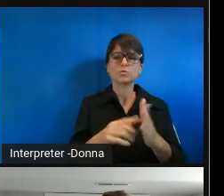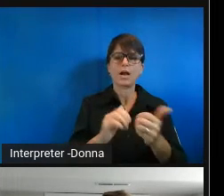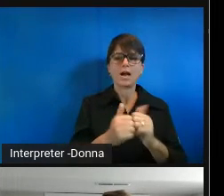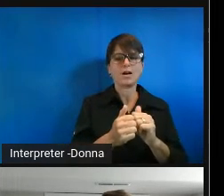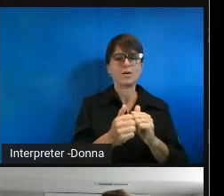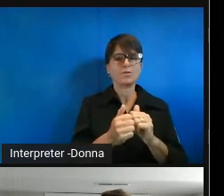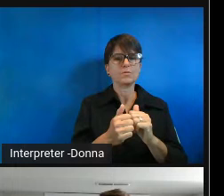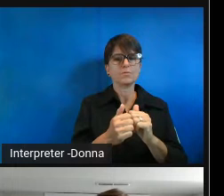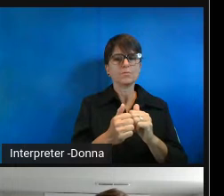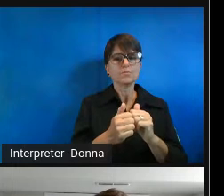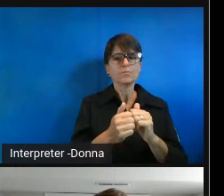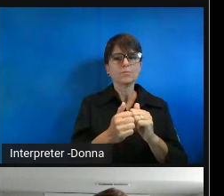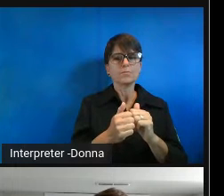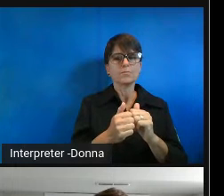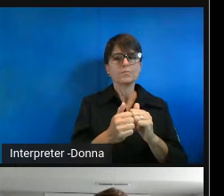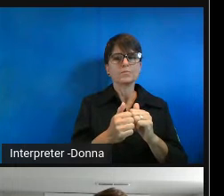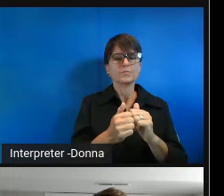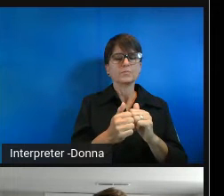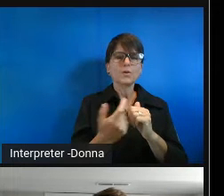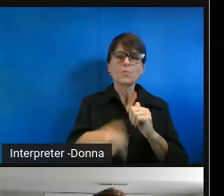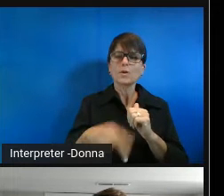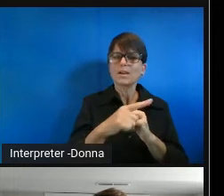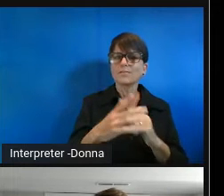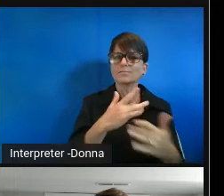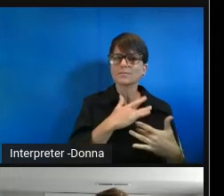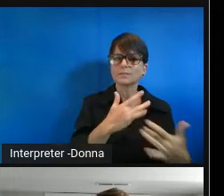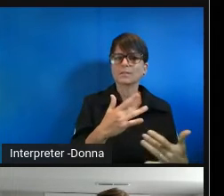I'm sure we've all experienced these types of dialogs on our devices.